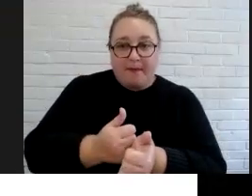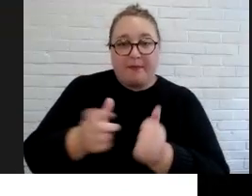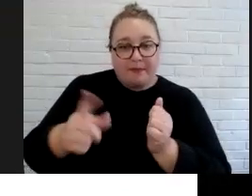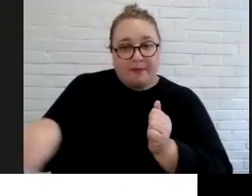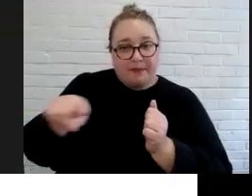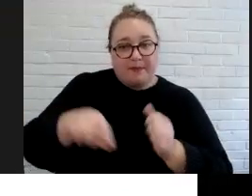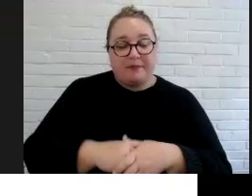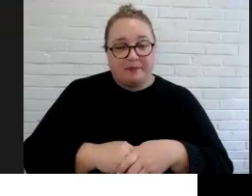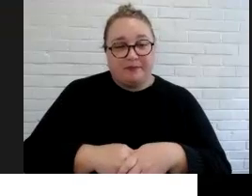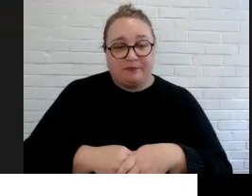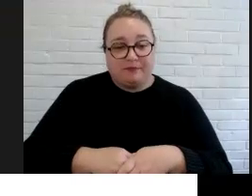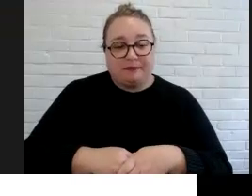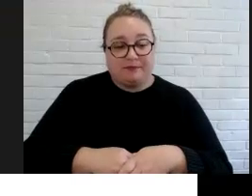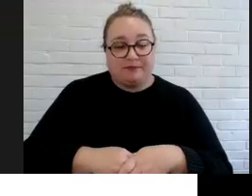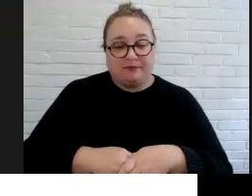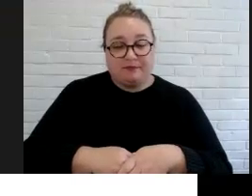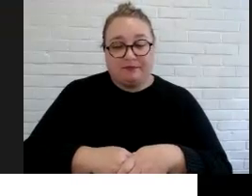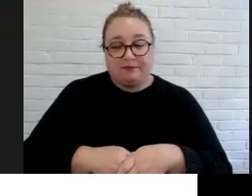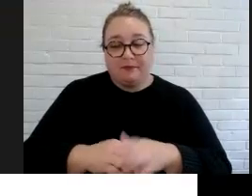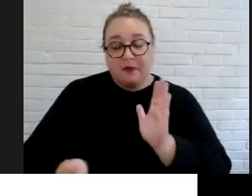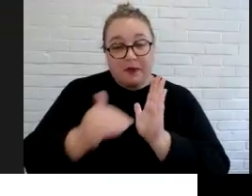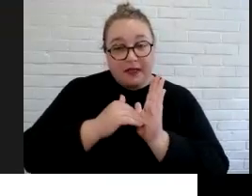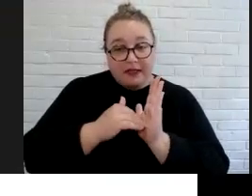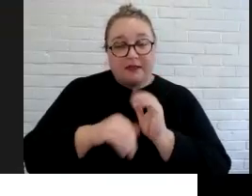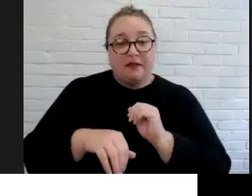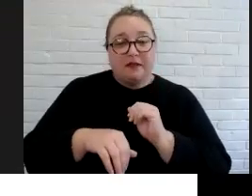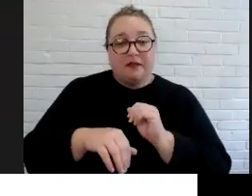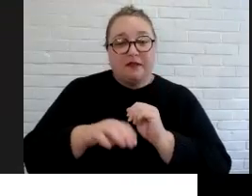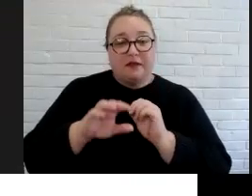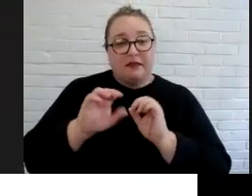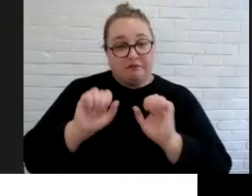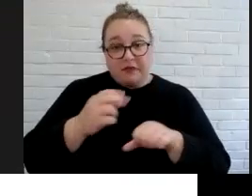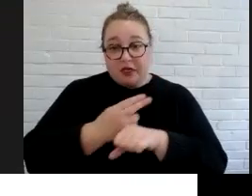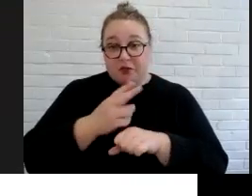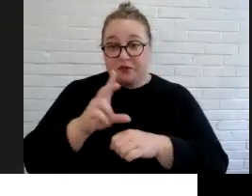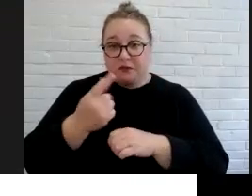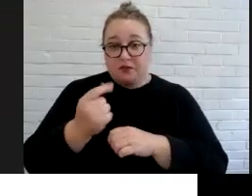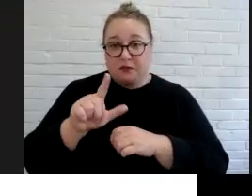And so again, you can use this to create your interaction plan, a Google doc to help you.